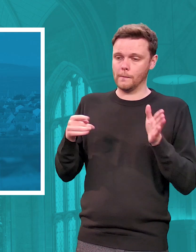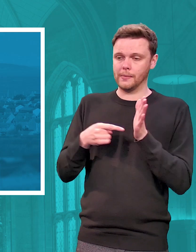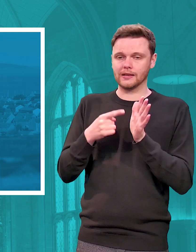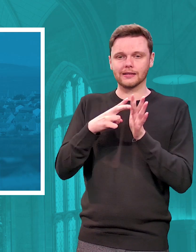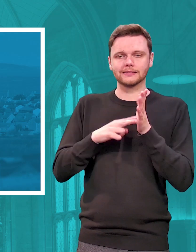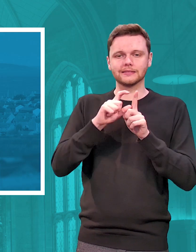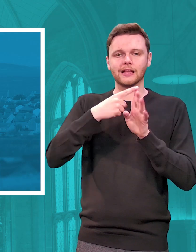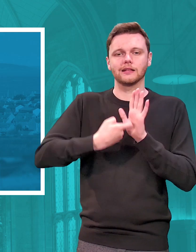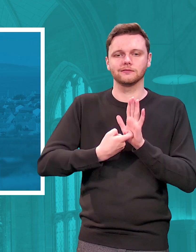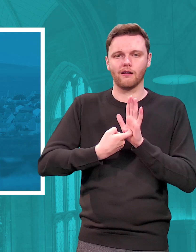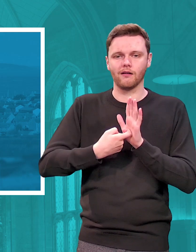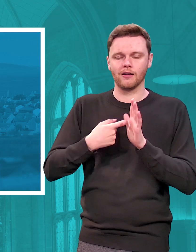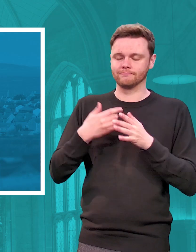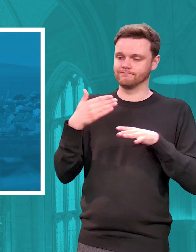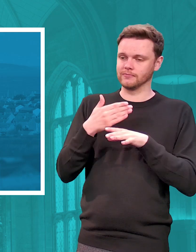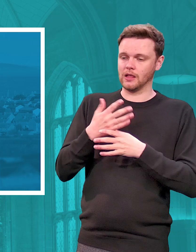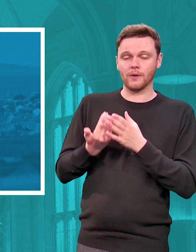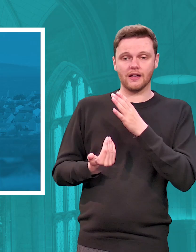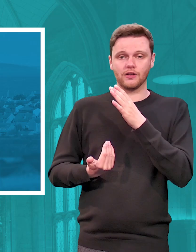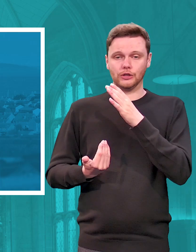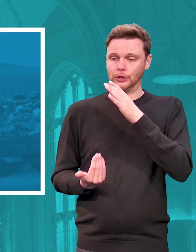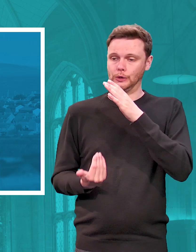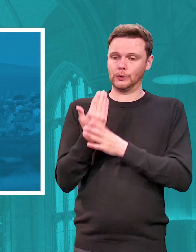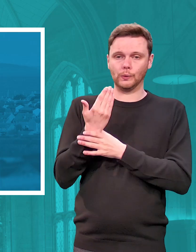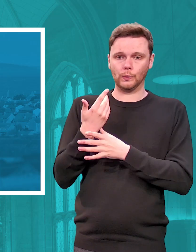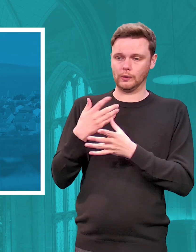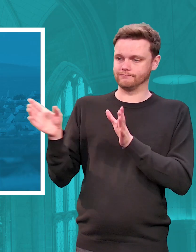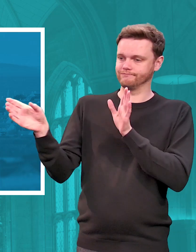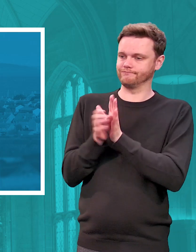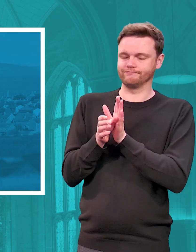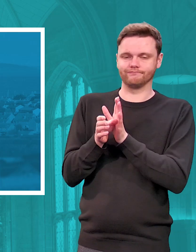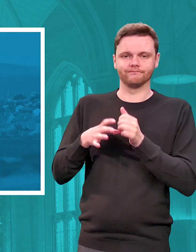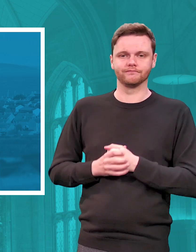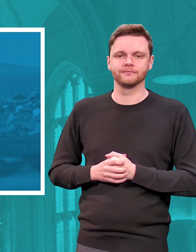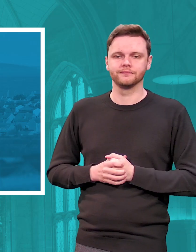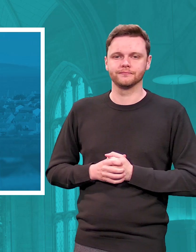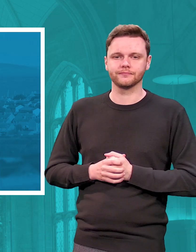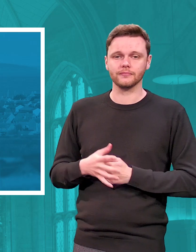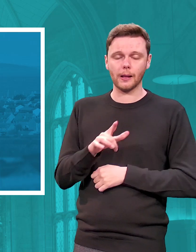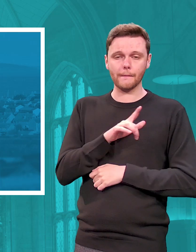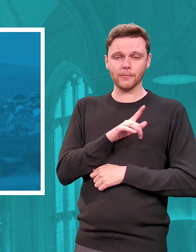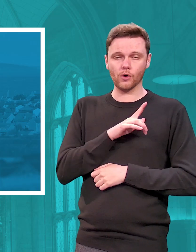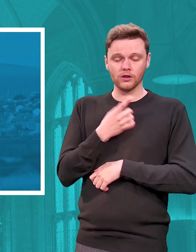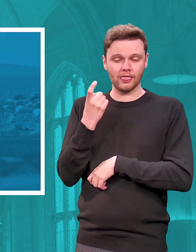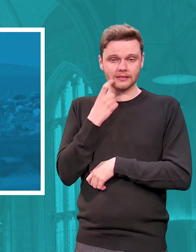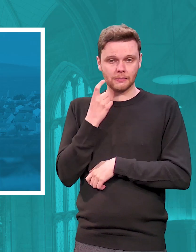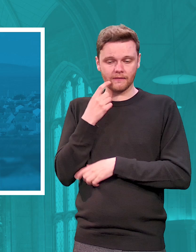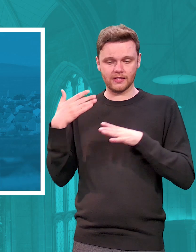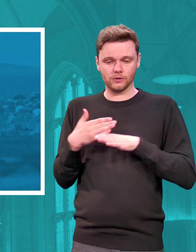new firms have been appointed to these roles. Because of the simplification work previously completed,